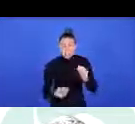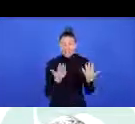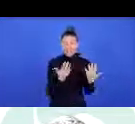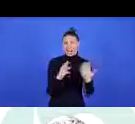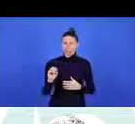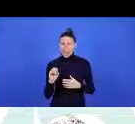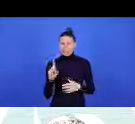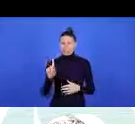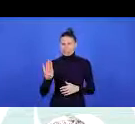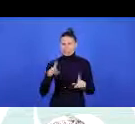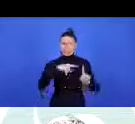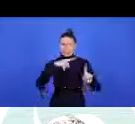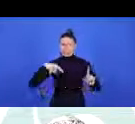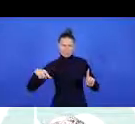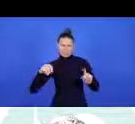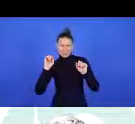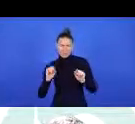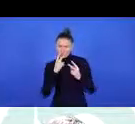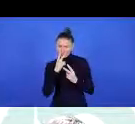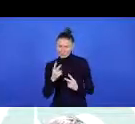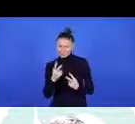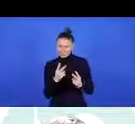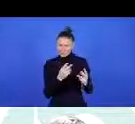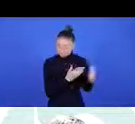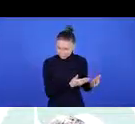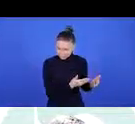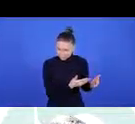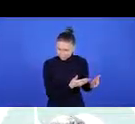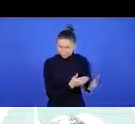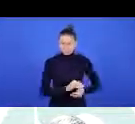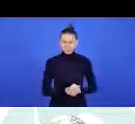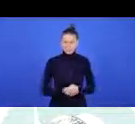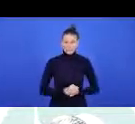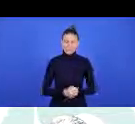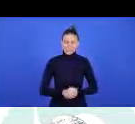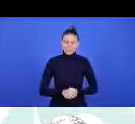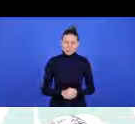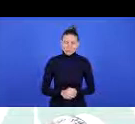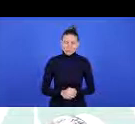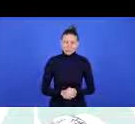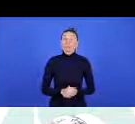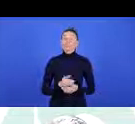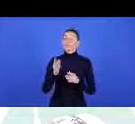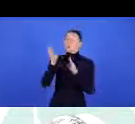, the pure tone average is greater than 90DB hearing level, as you can see on this audiogram.